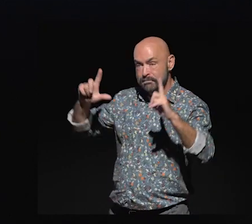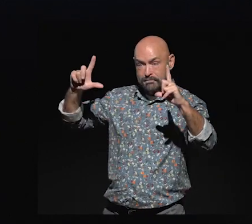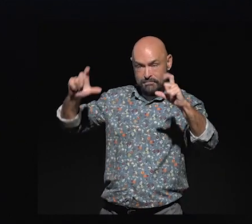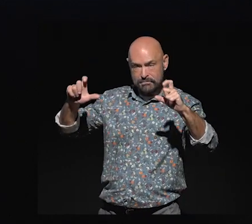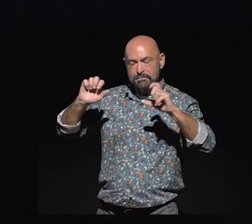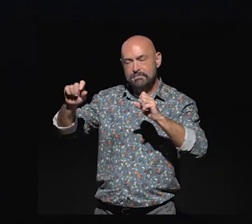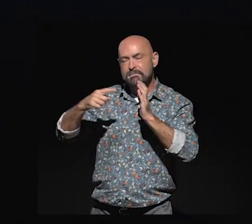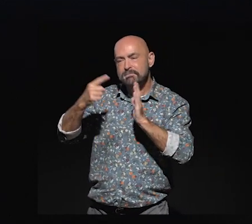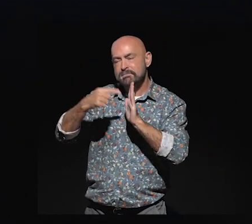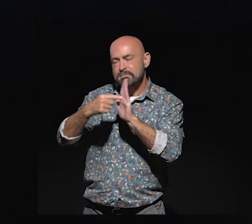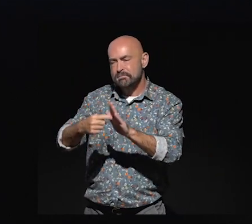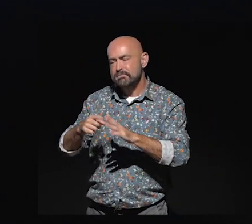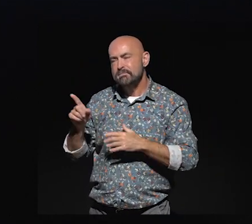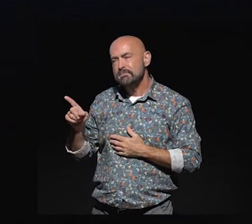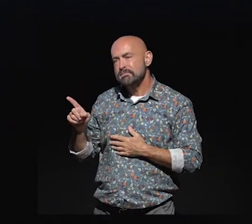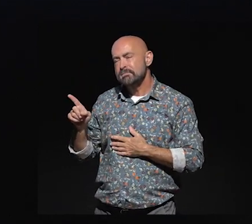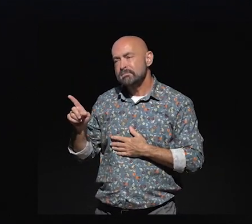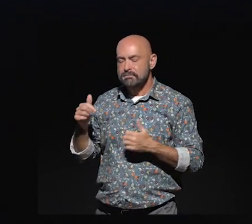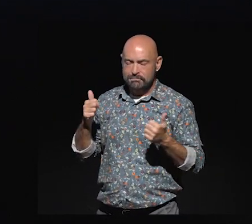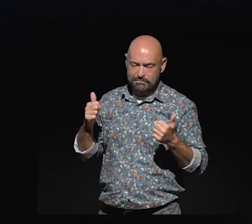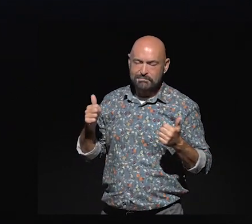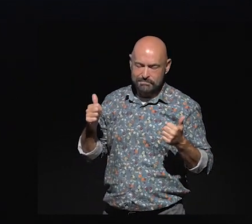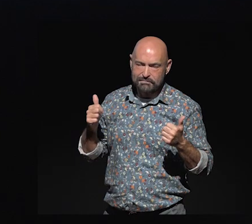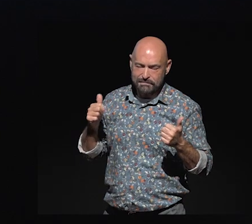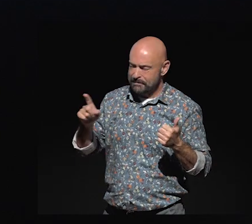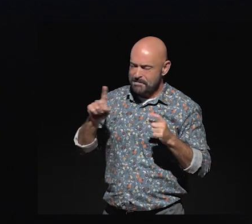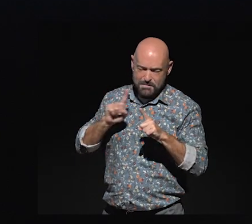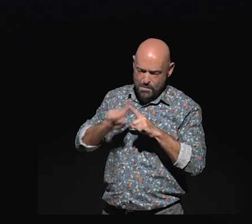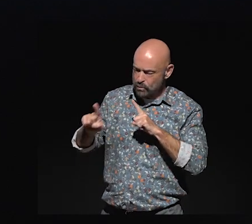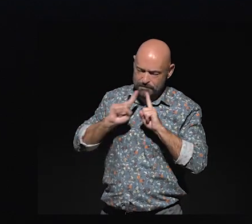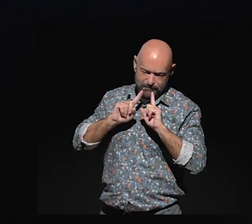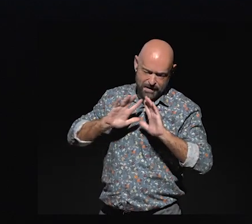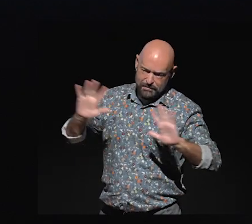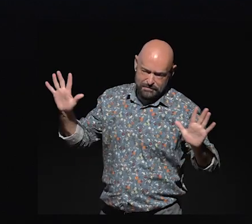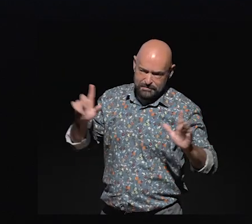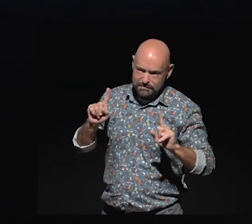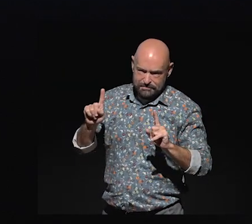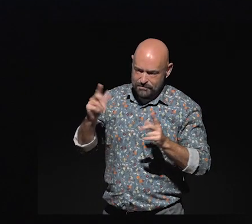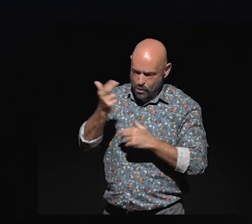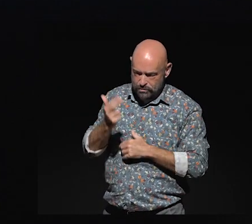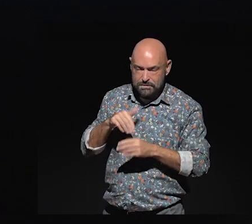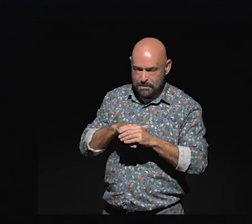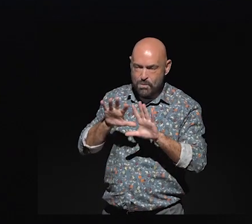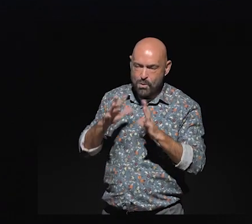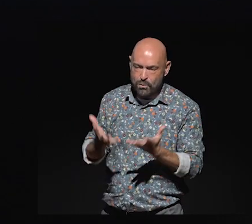He now had arrived, if you will, as the most famous artist in the world.